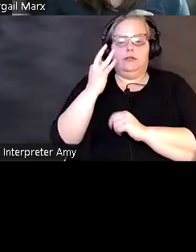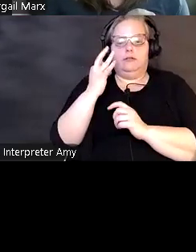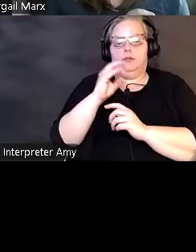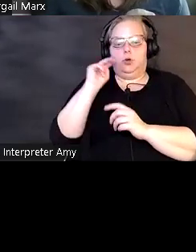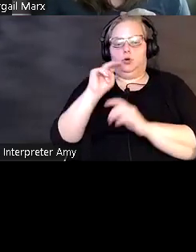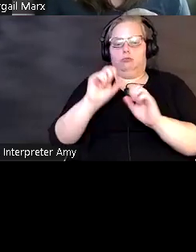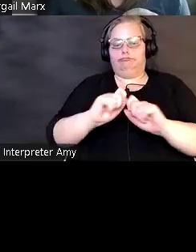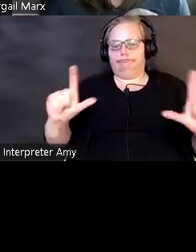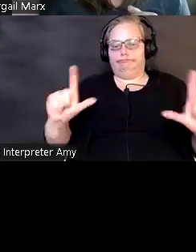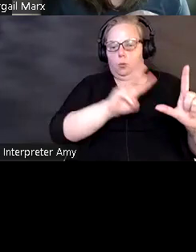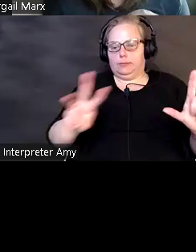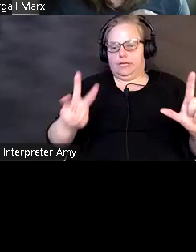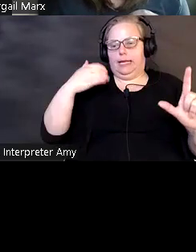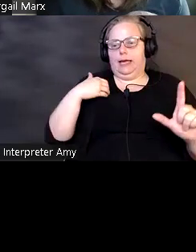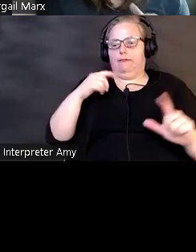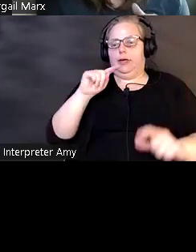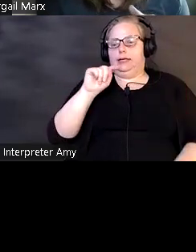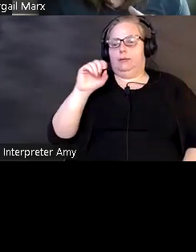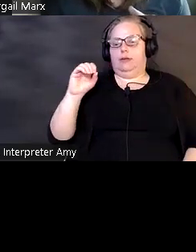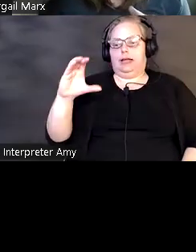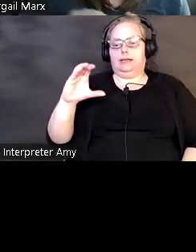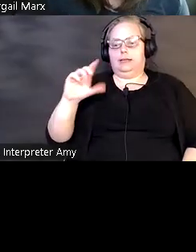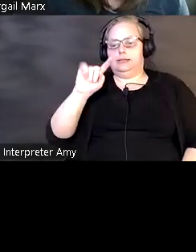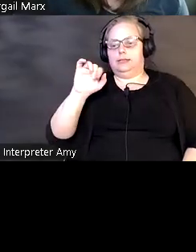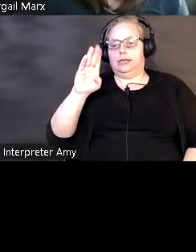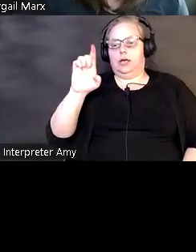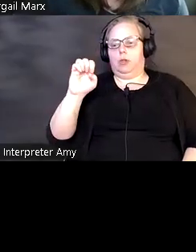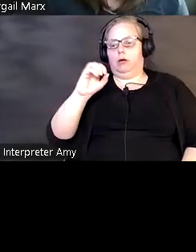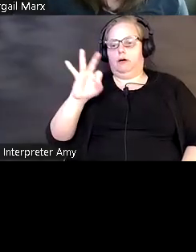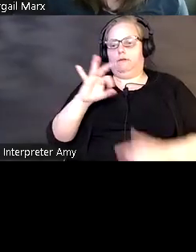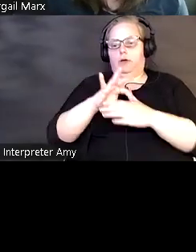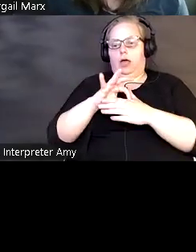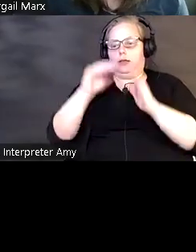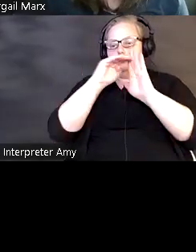contents that lists like the different topics that were discussed in different trainings, so you can